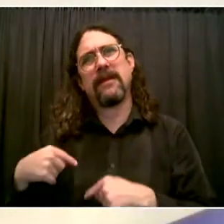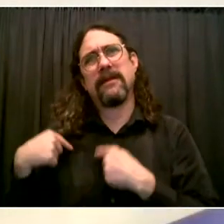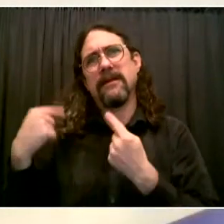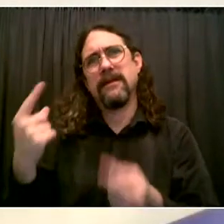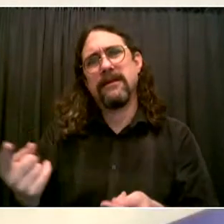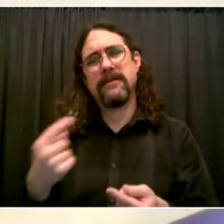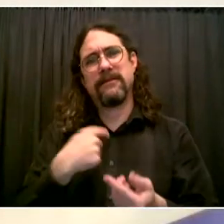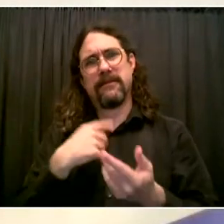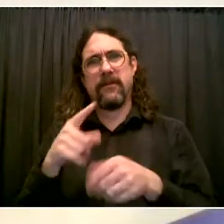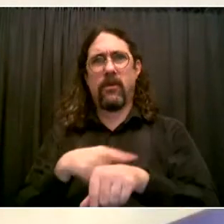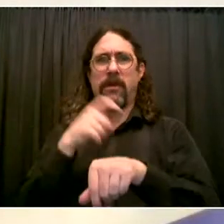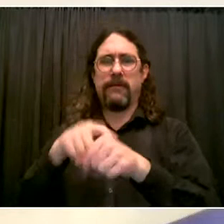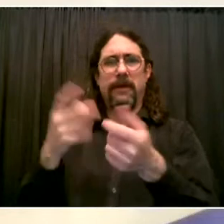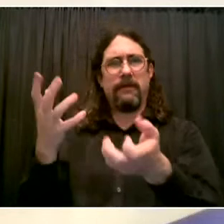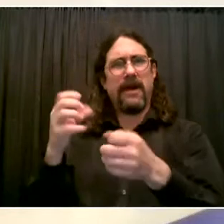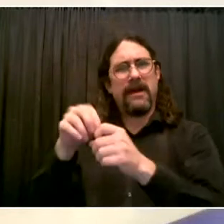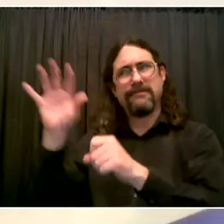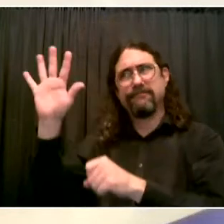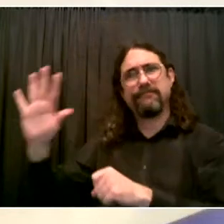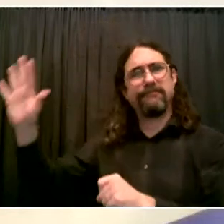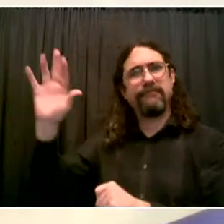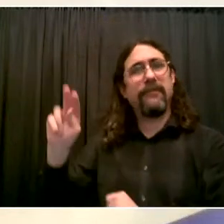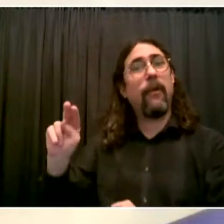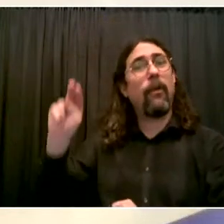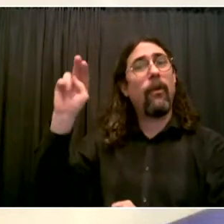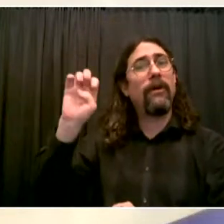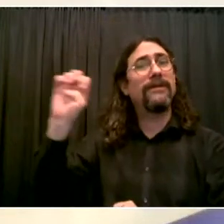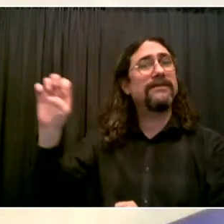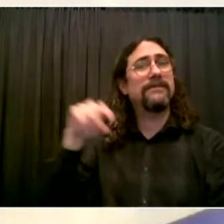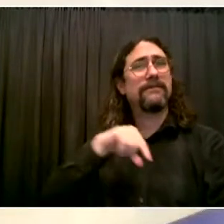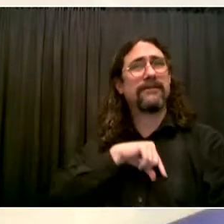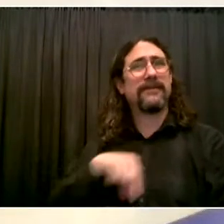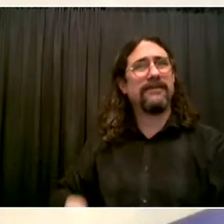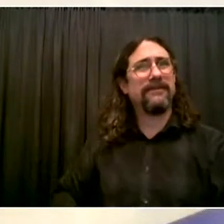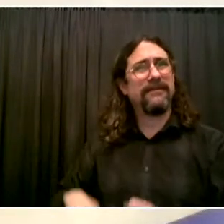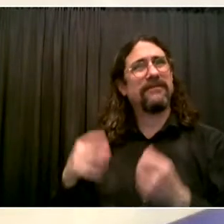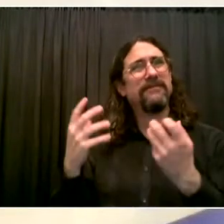WE BEEN WORKING FOR THE CITY AND STATE LEVELS TO ASK FFR OA SITETEI N N NORTHEAST QUEENS FOR MANY MONTHS